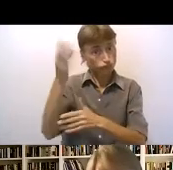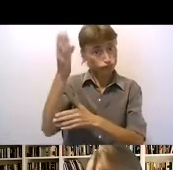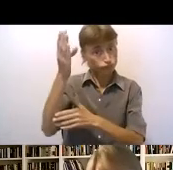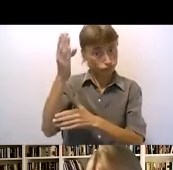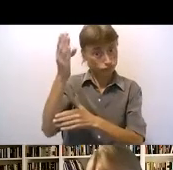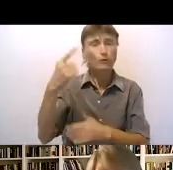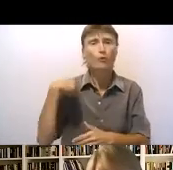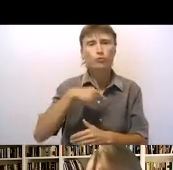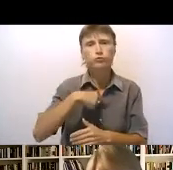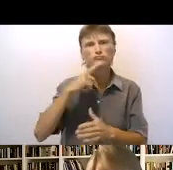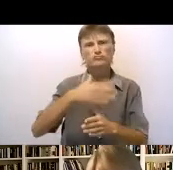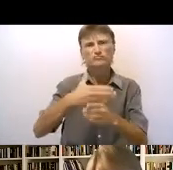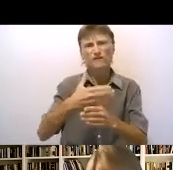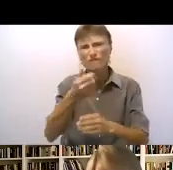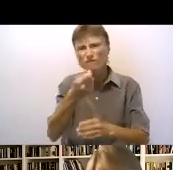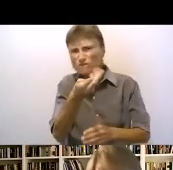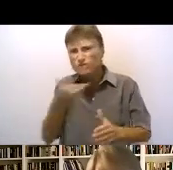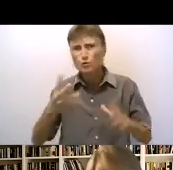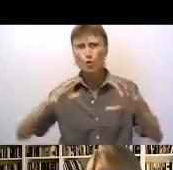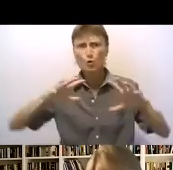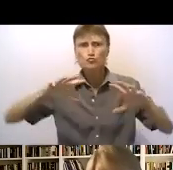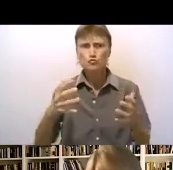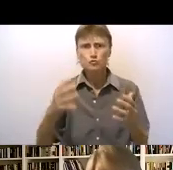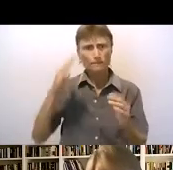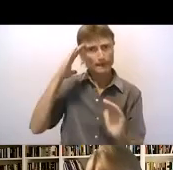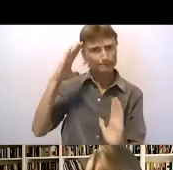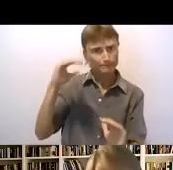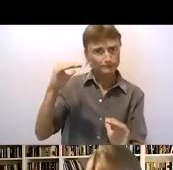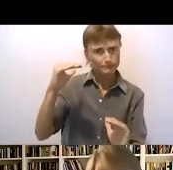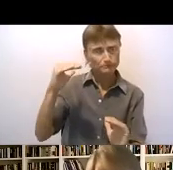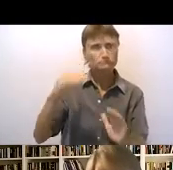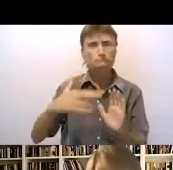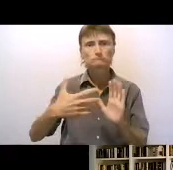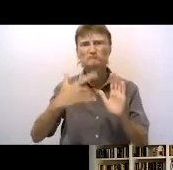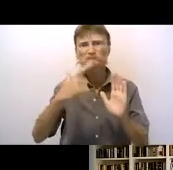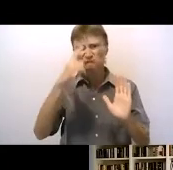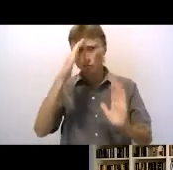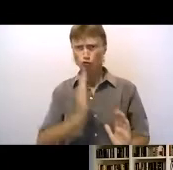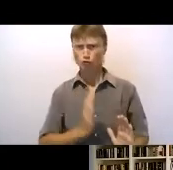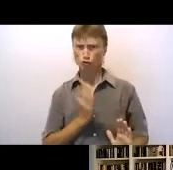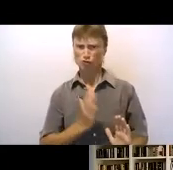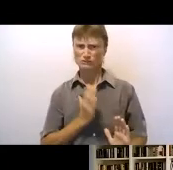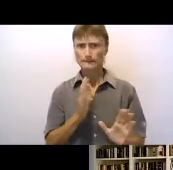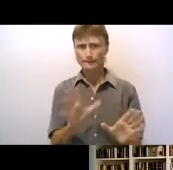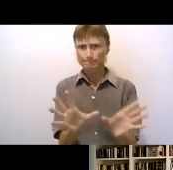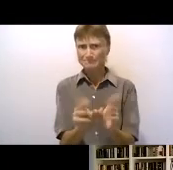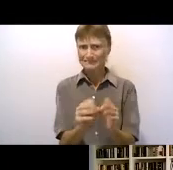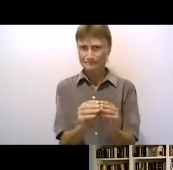and some general practices that we always start off with. And today I'd invite my teammate,